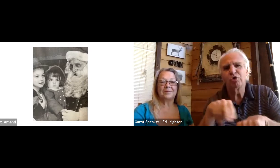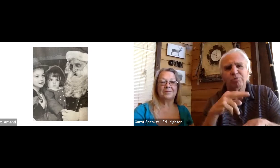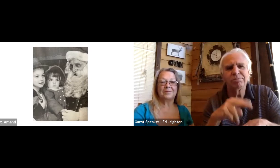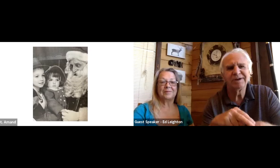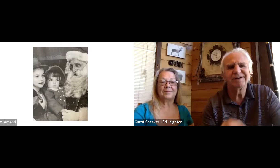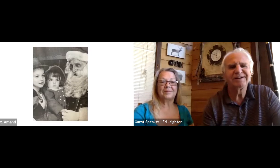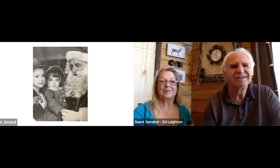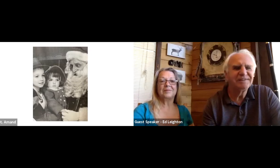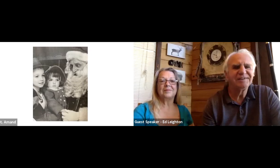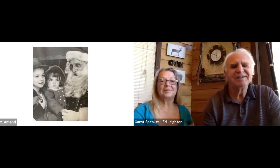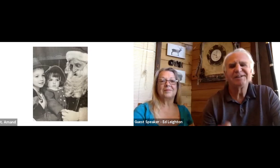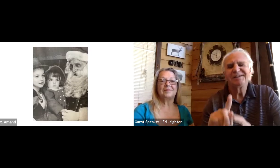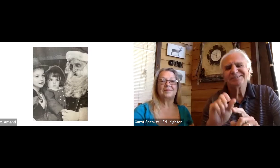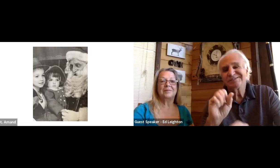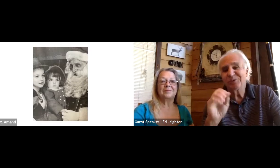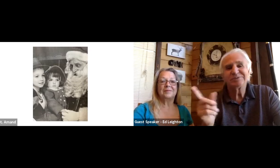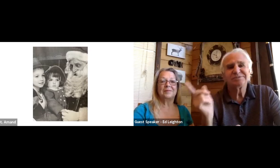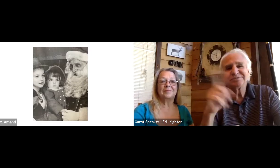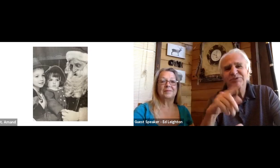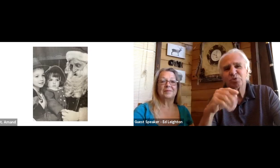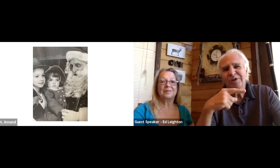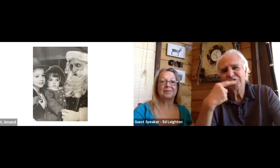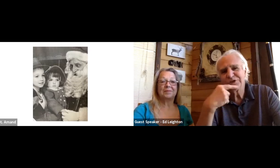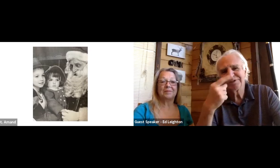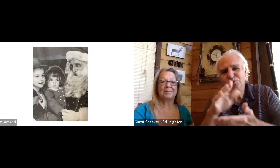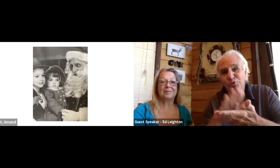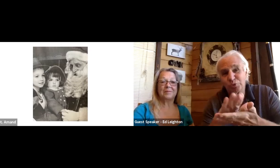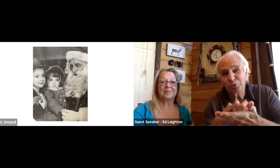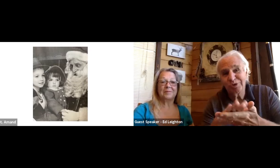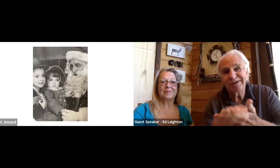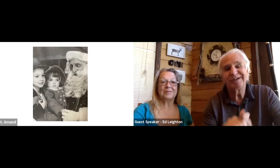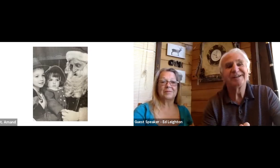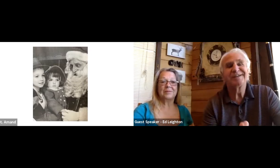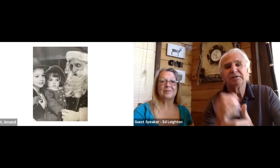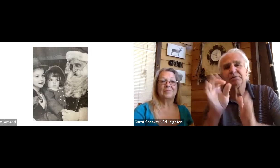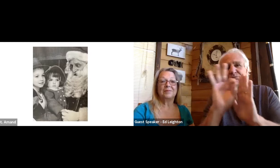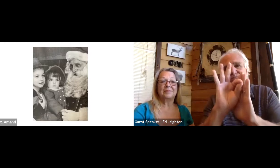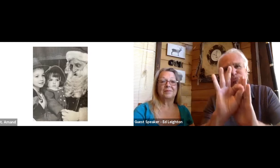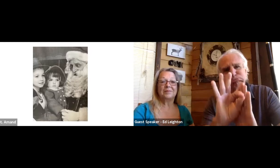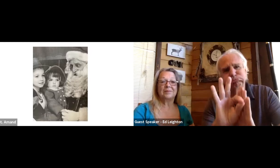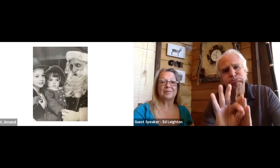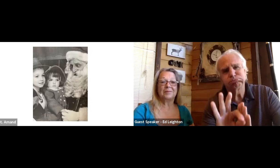"your hearing level is too high, and you speak normally like a hearing person would speak," so she had to go